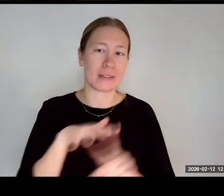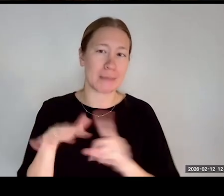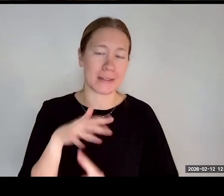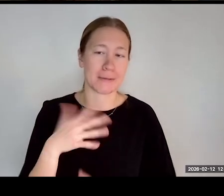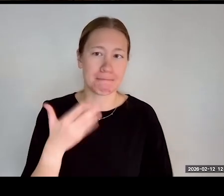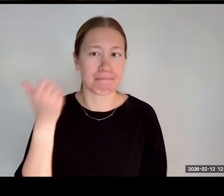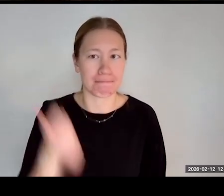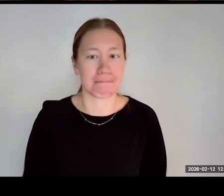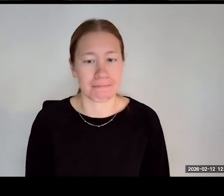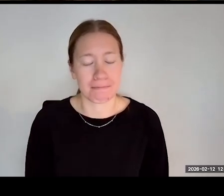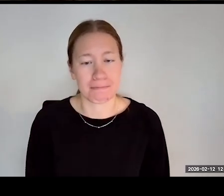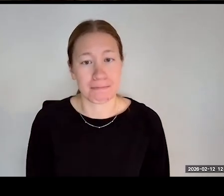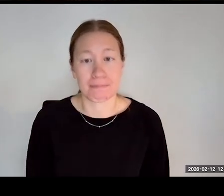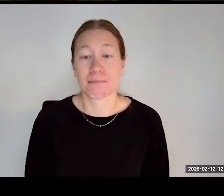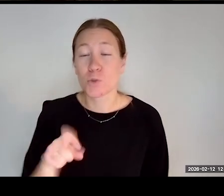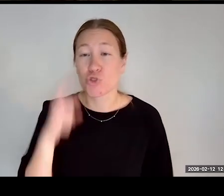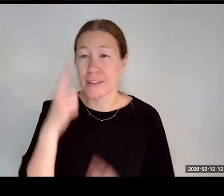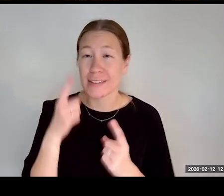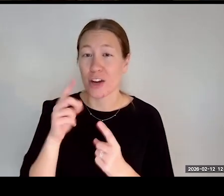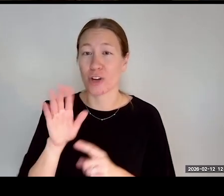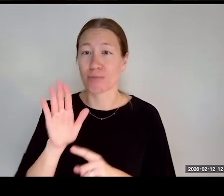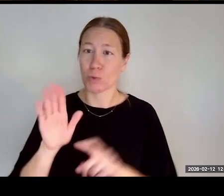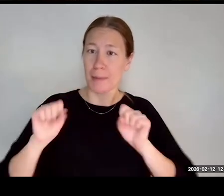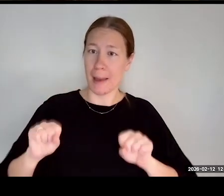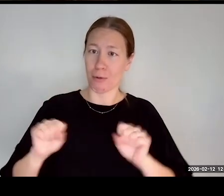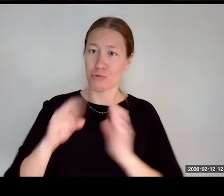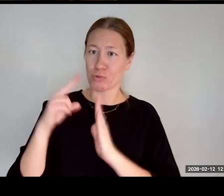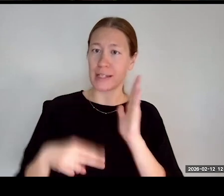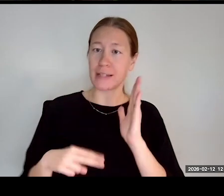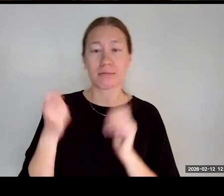We wanna consider readability as well. So differentiating our sections